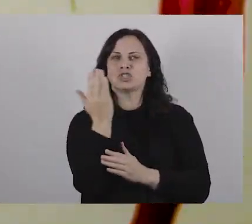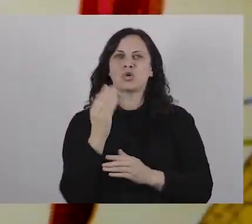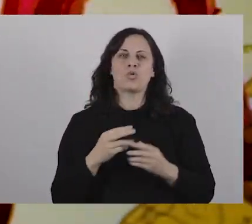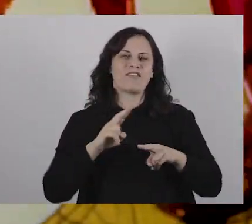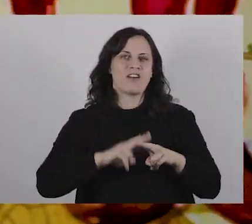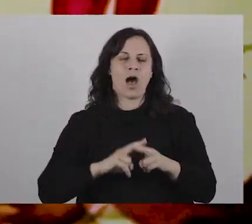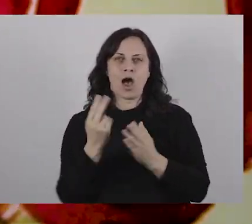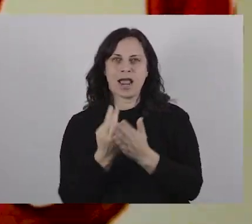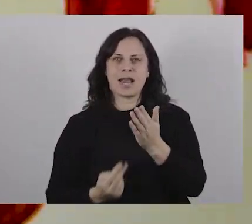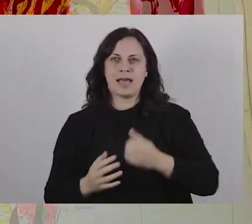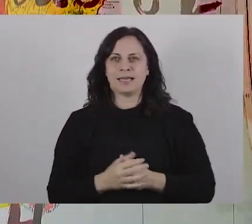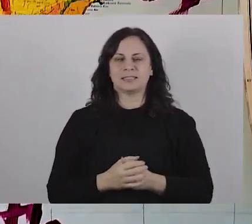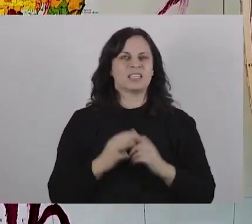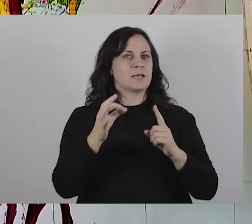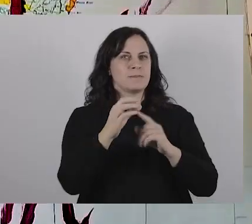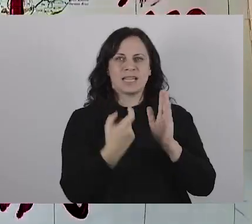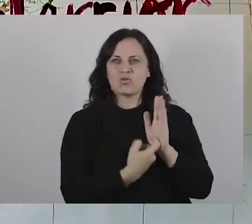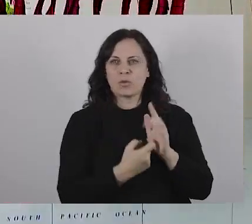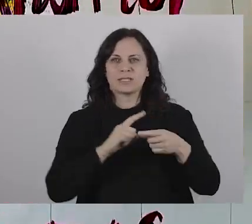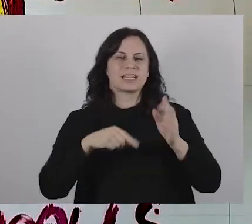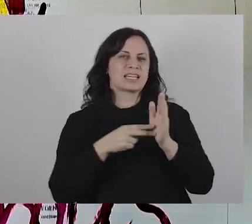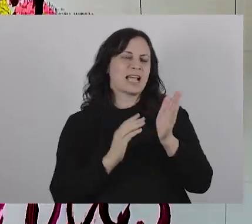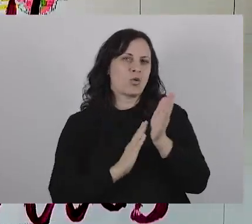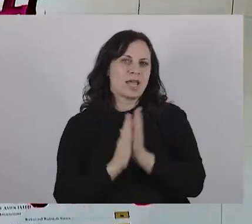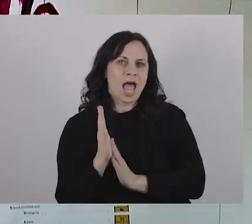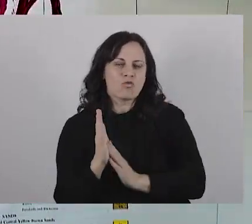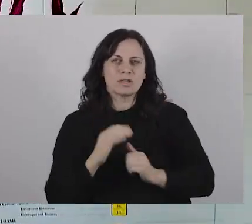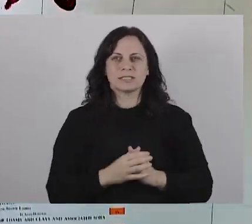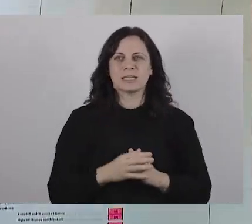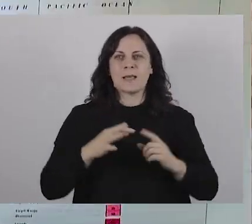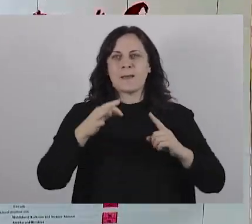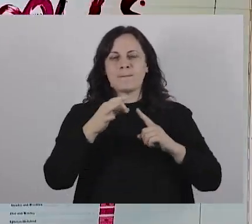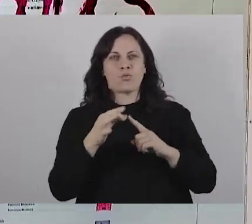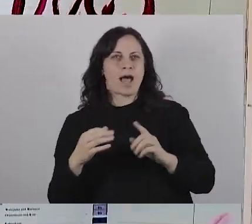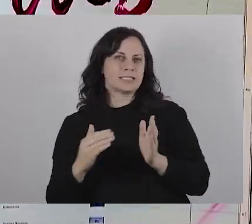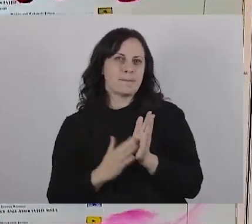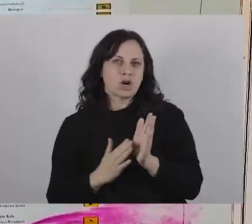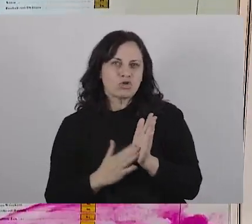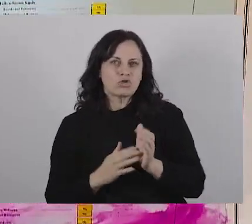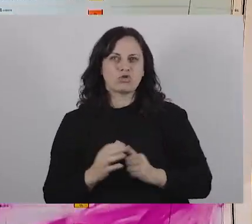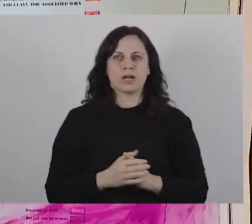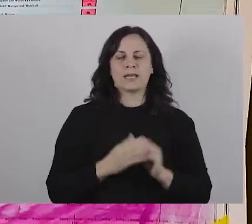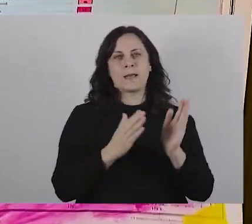taught by, yeah, Peter Robinson, Ngahuia Harrison, Poata Alvie McKree,